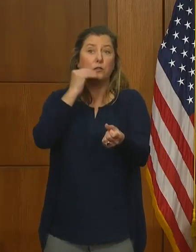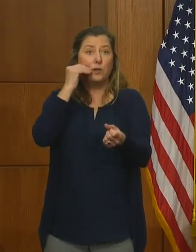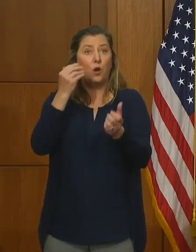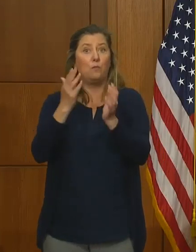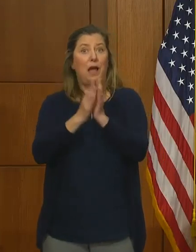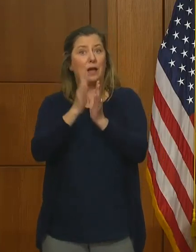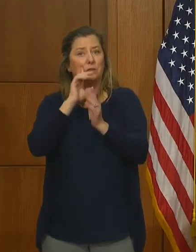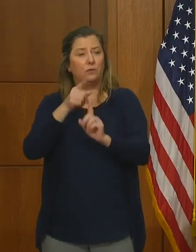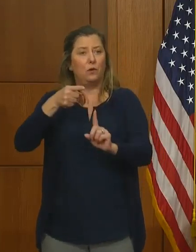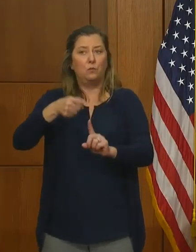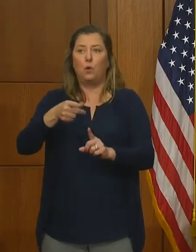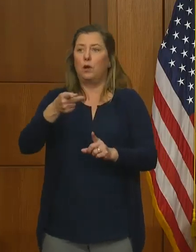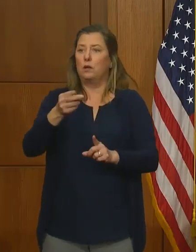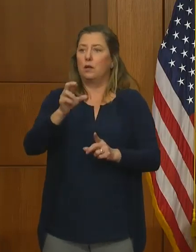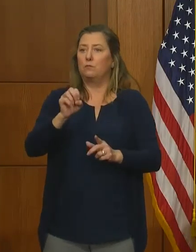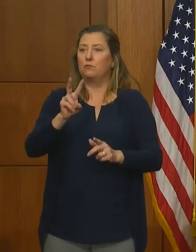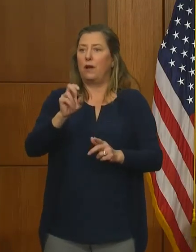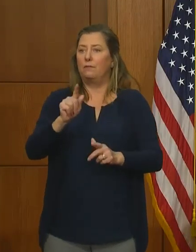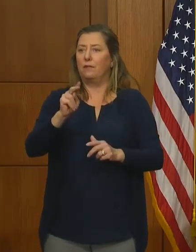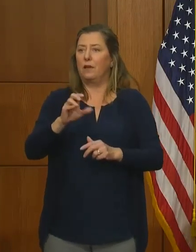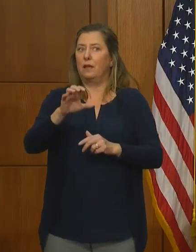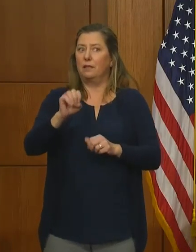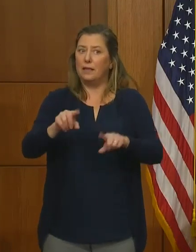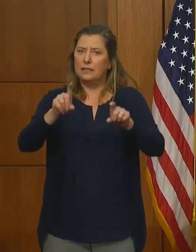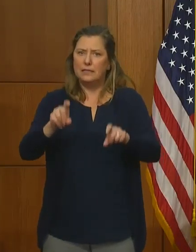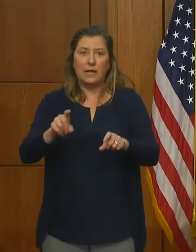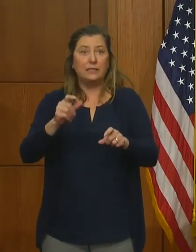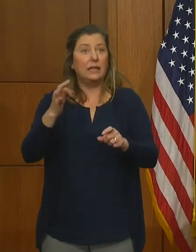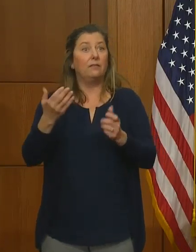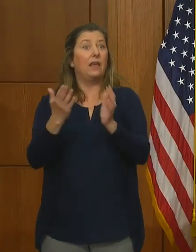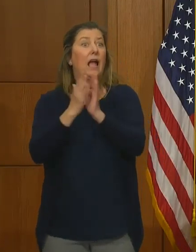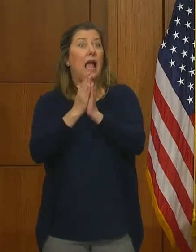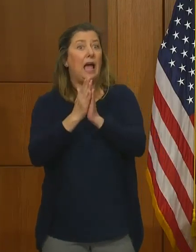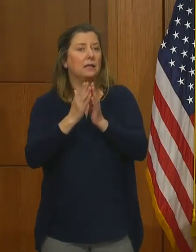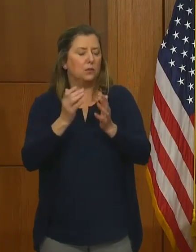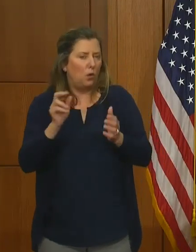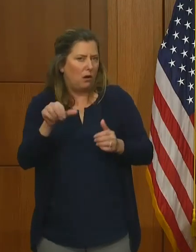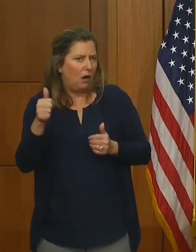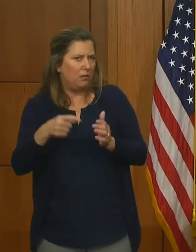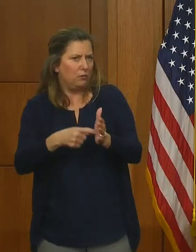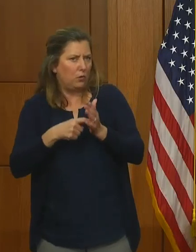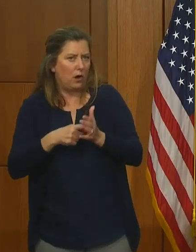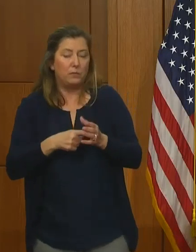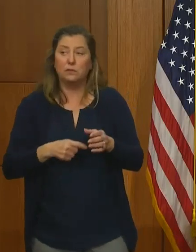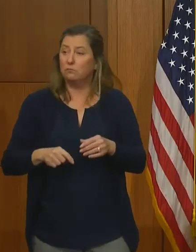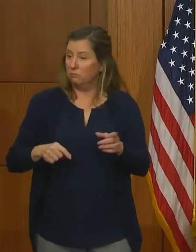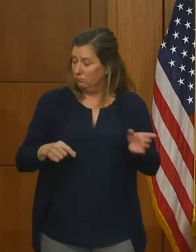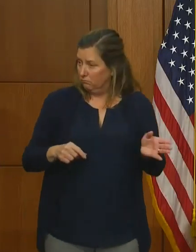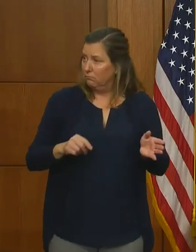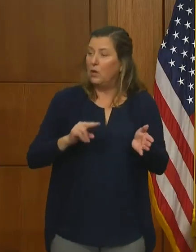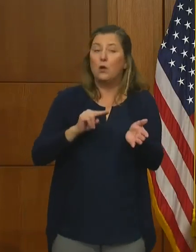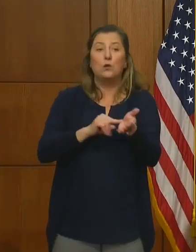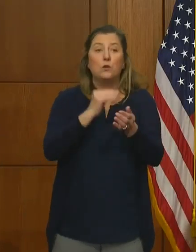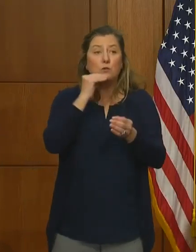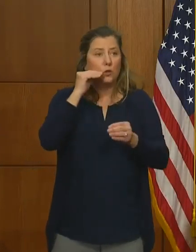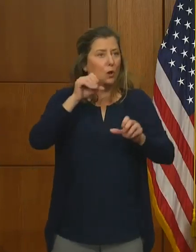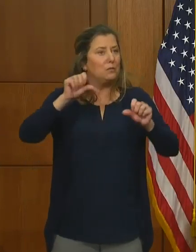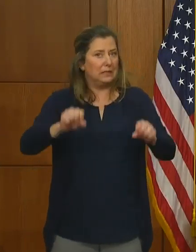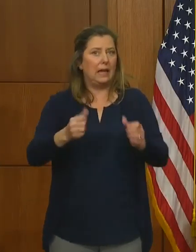BORDER POINT PREVALENCE TESTING OUT THIS POINT- JUST UPON REQUEST OR IS THERE OTHER CRITERIA THAT GOES ALONG WITH